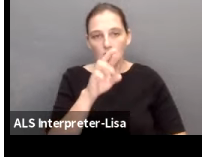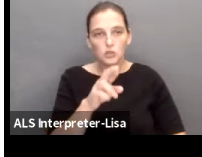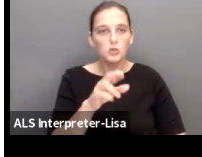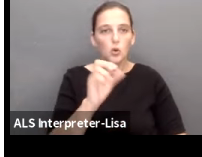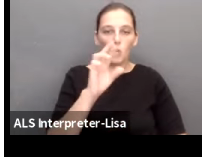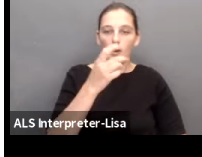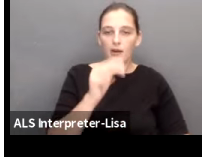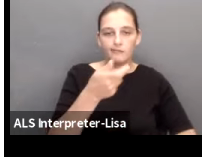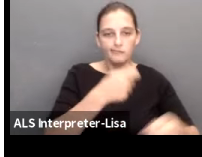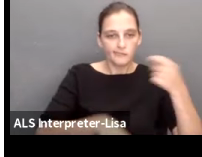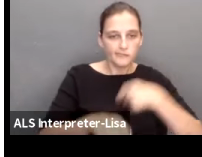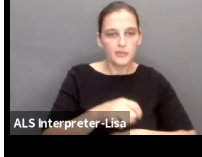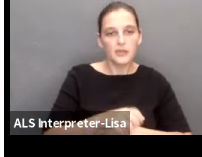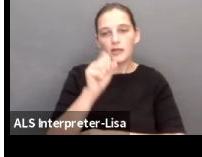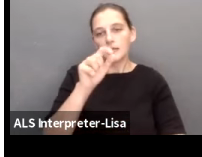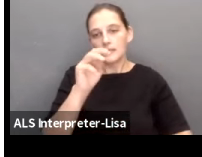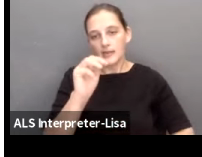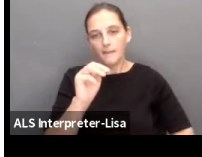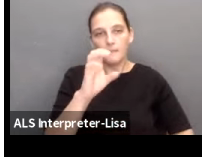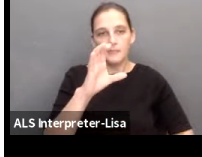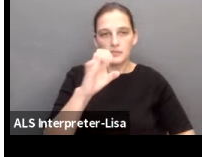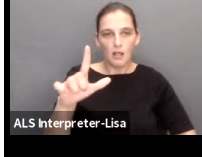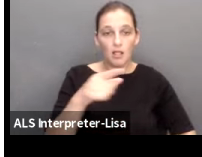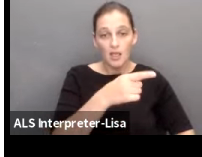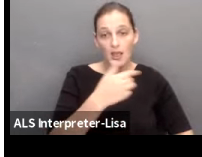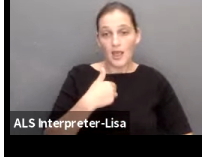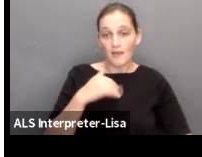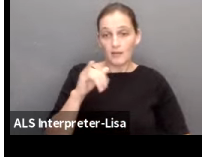cell transplant, have an immune deficiency, have advanced or